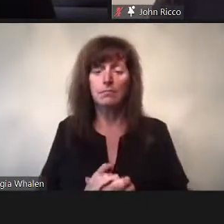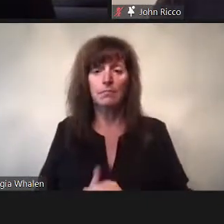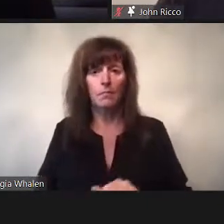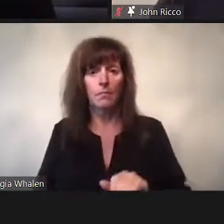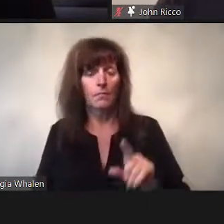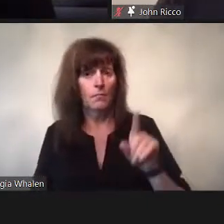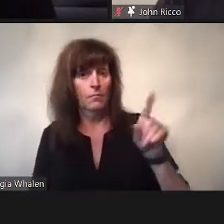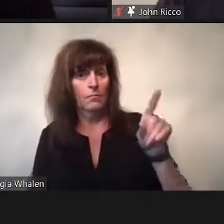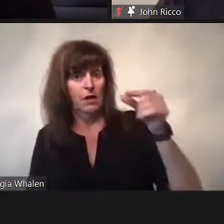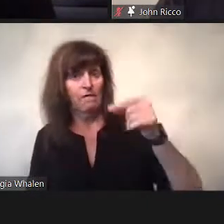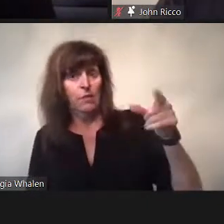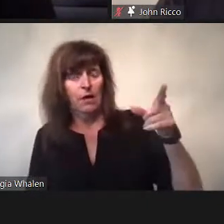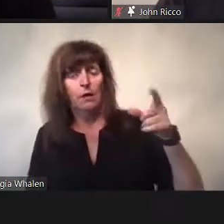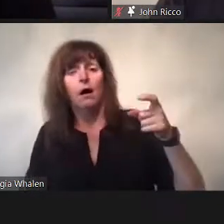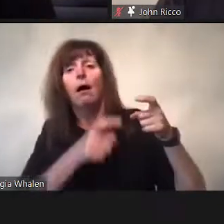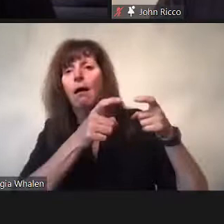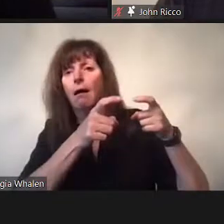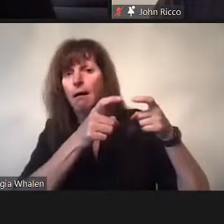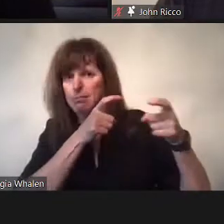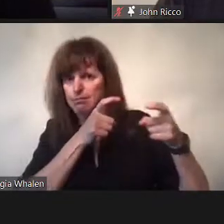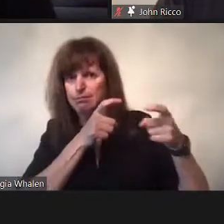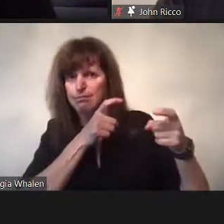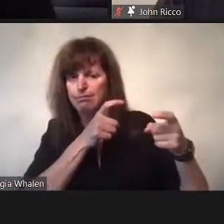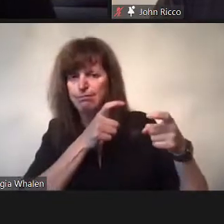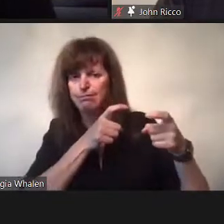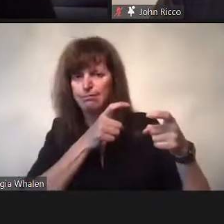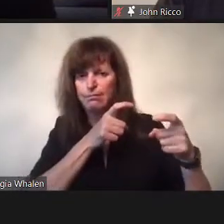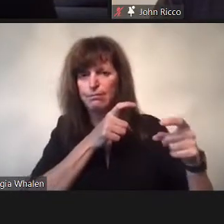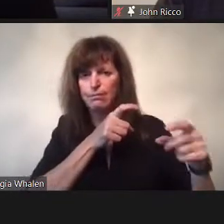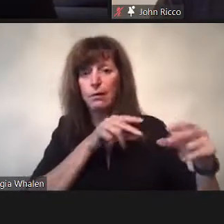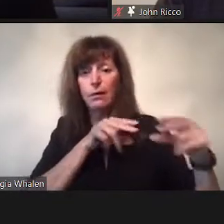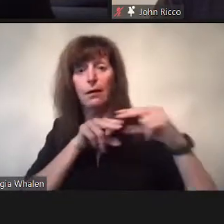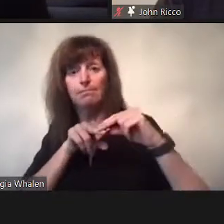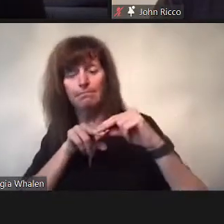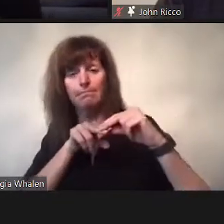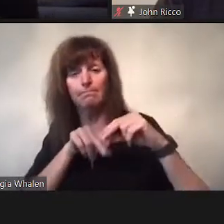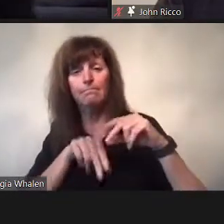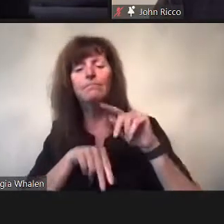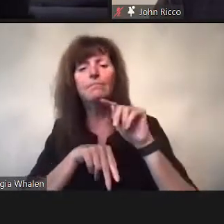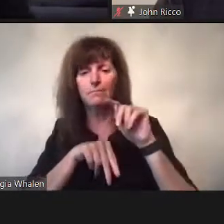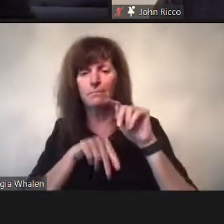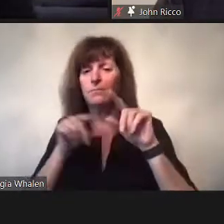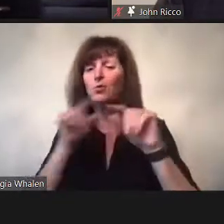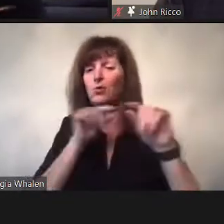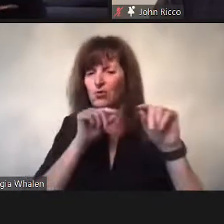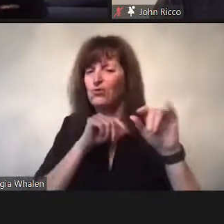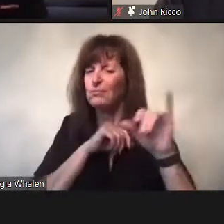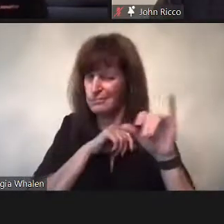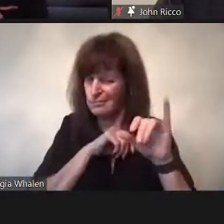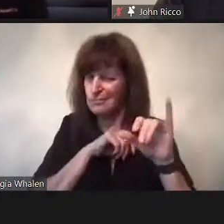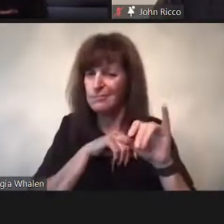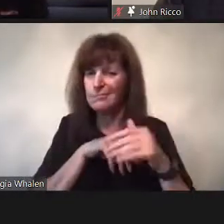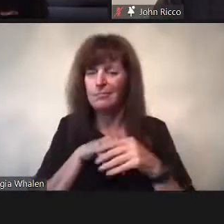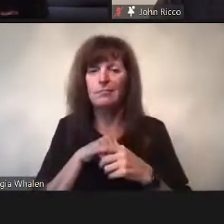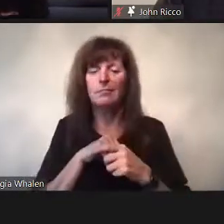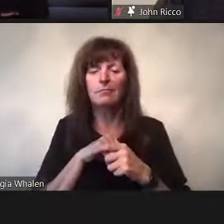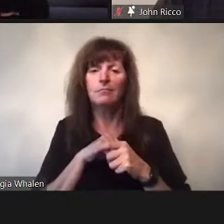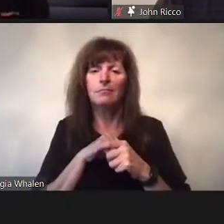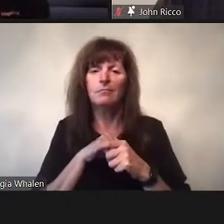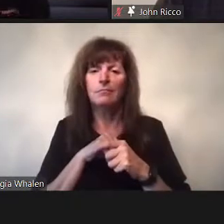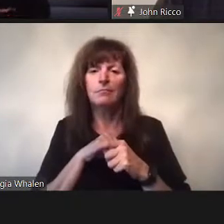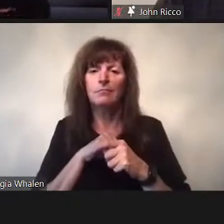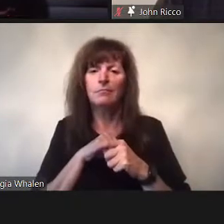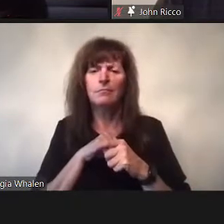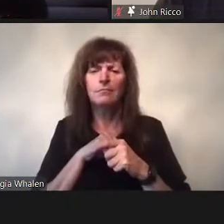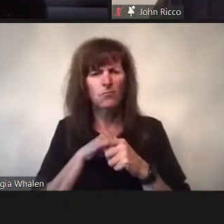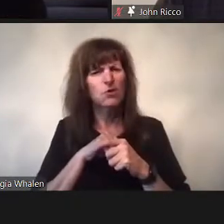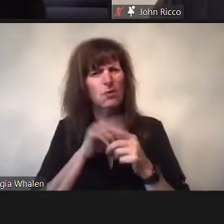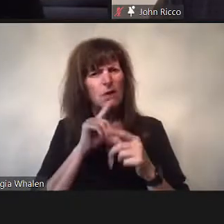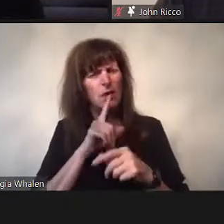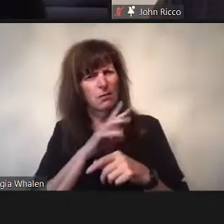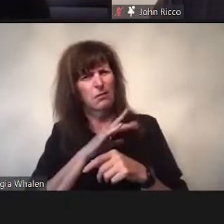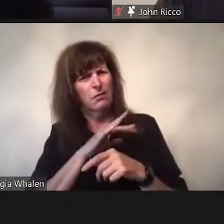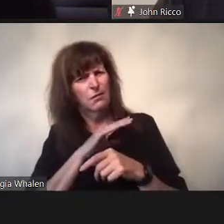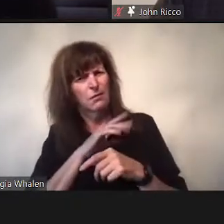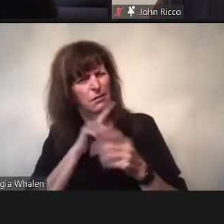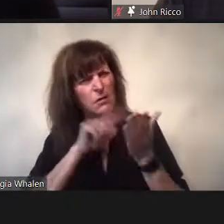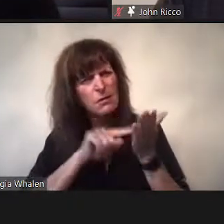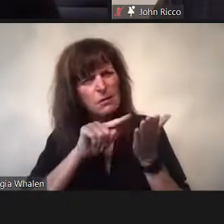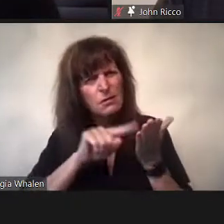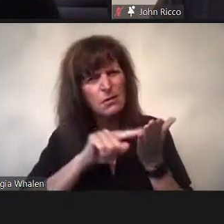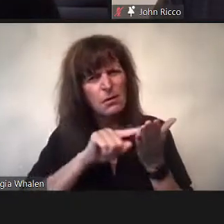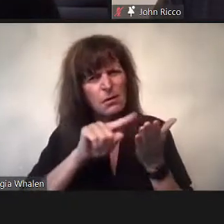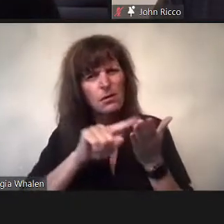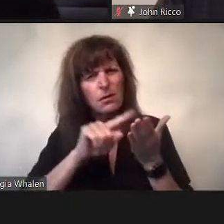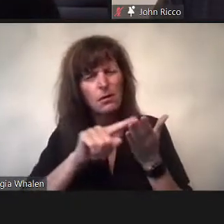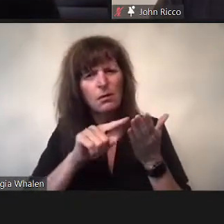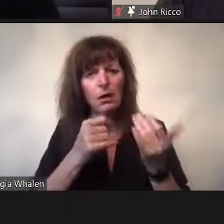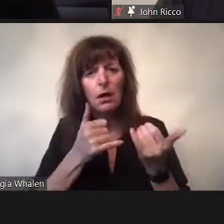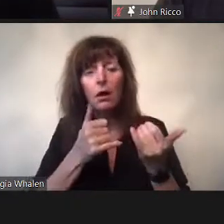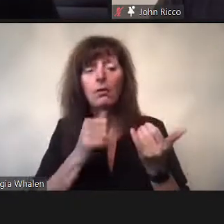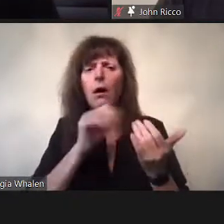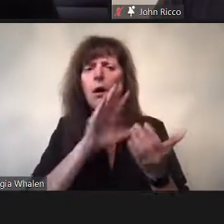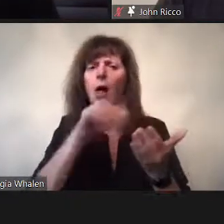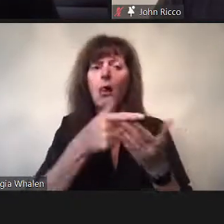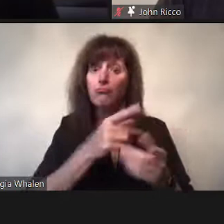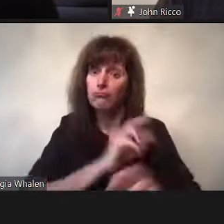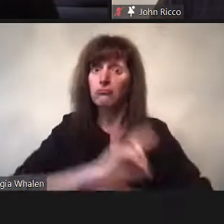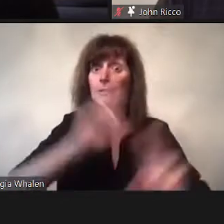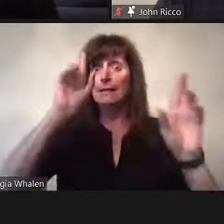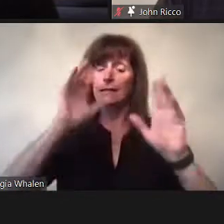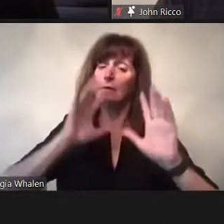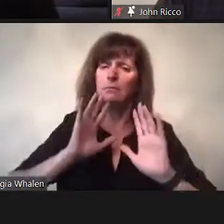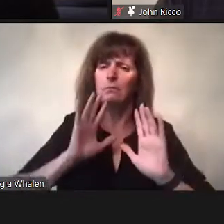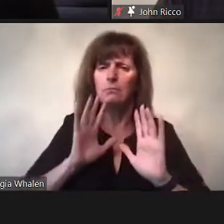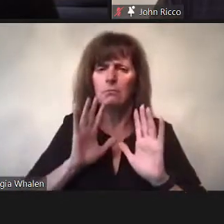I mean Chinese social media influences who use twitter.